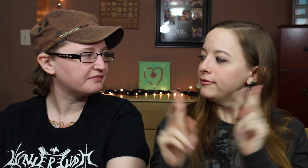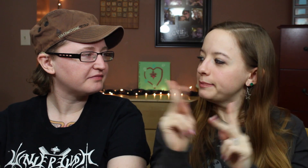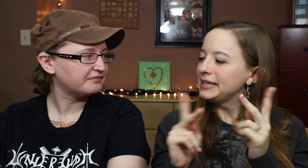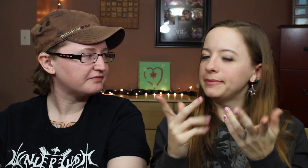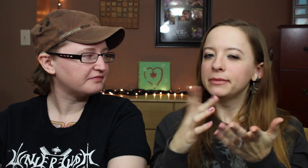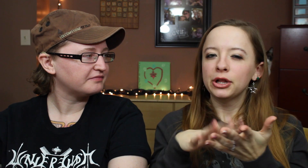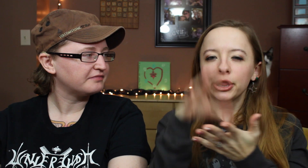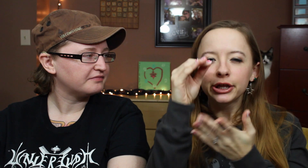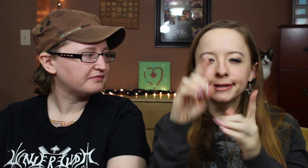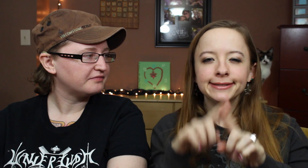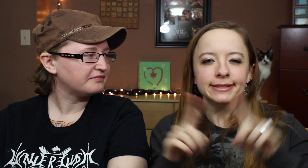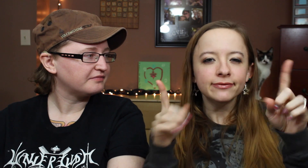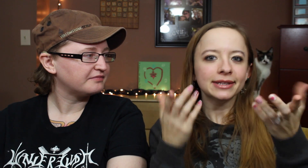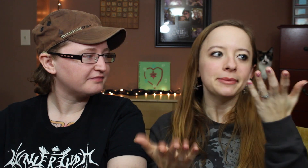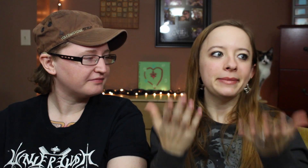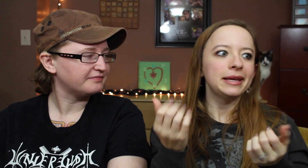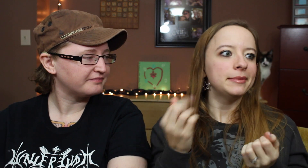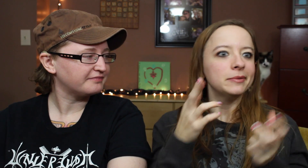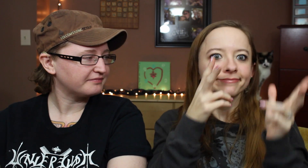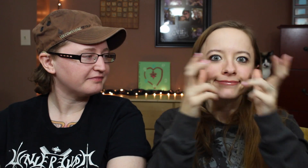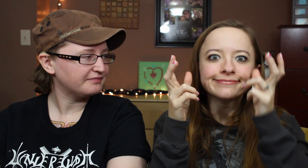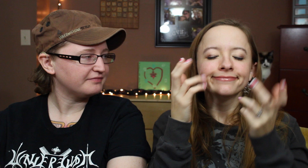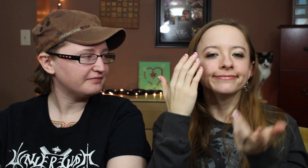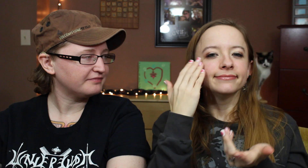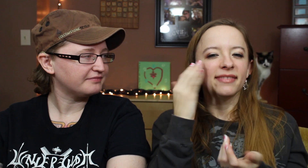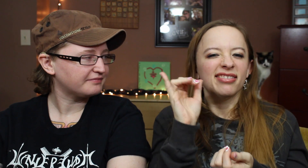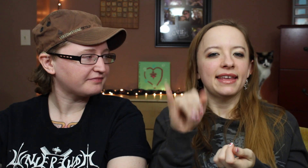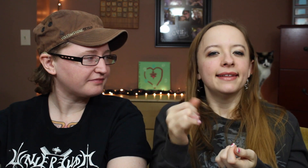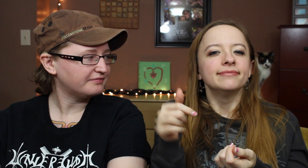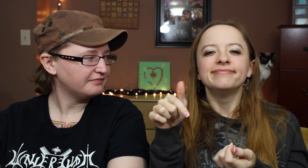learning. You know how Deaf people just learn in a different way. You know they learn